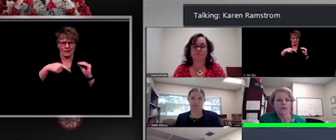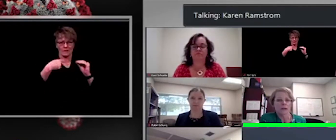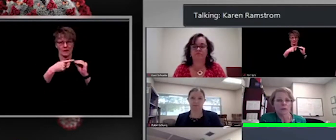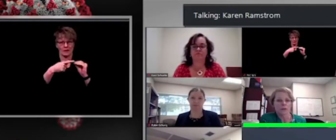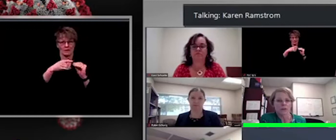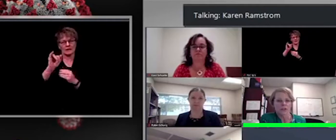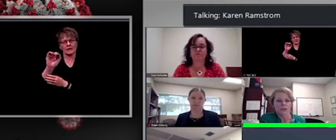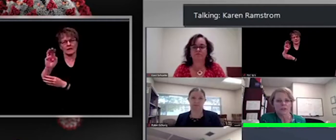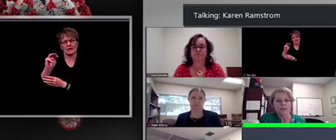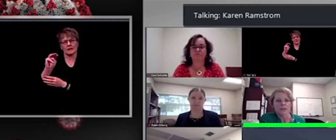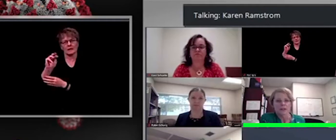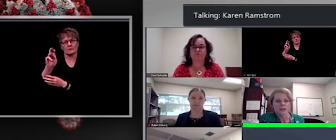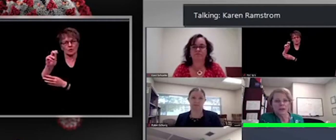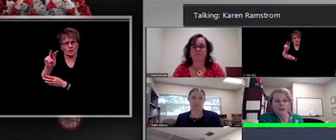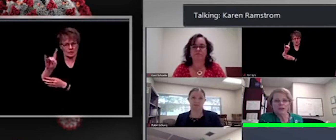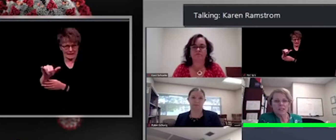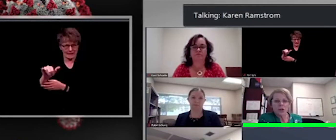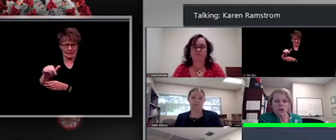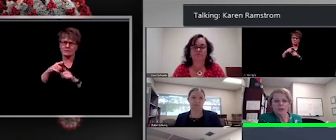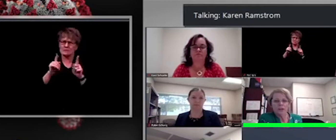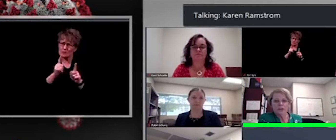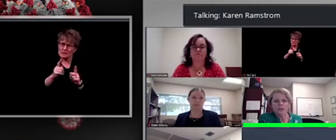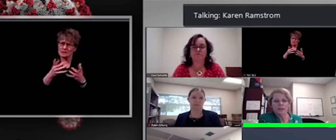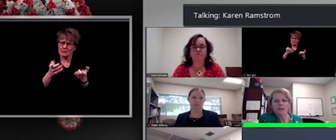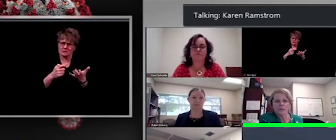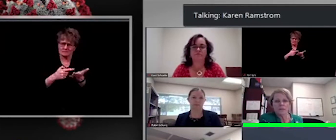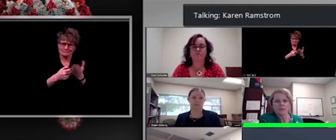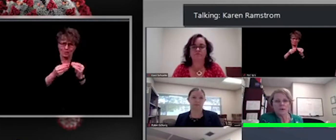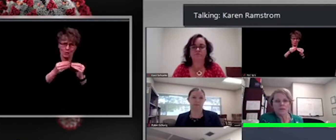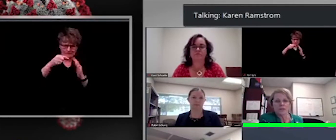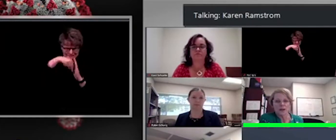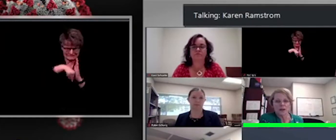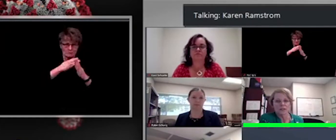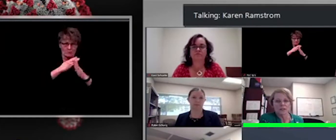preventing new infections, the way to slow and ultimately stop the spread of this virus